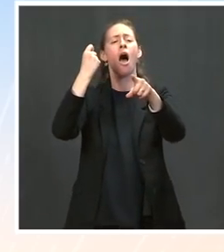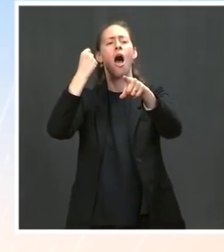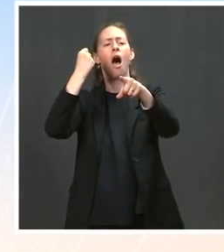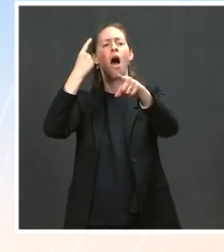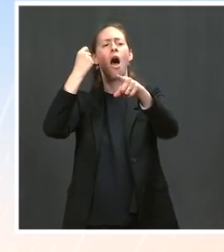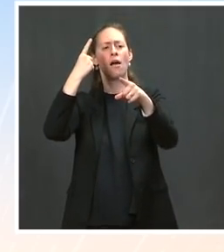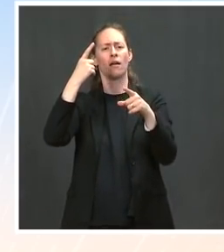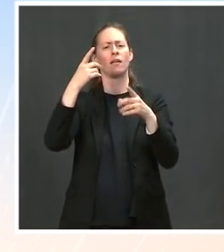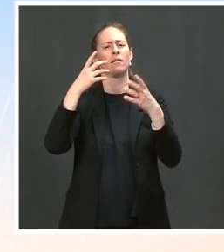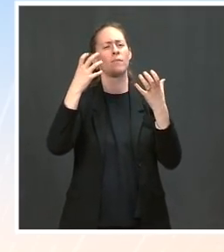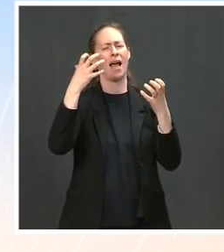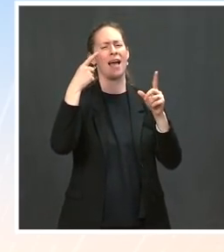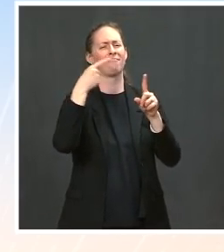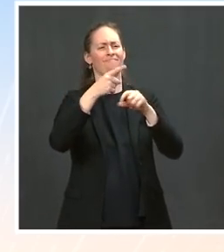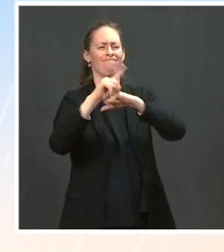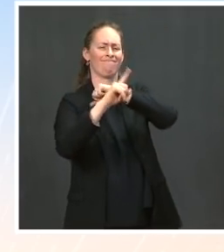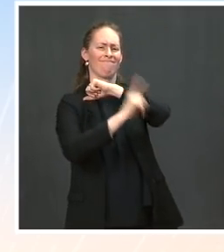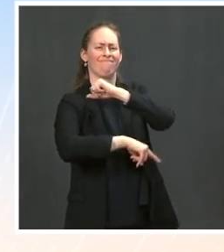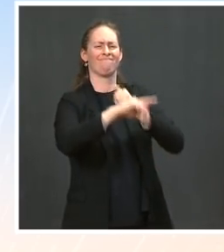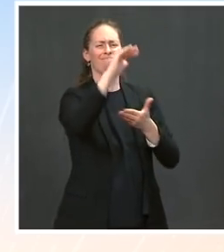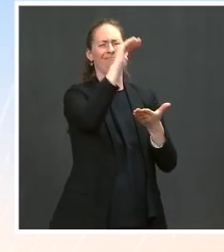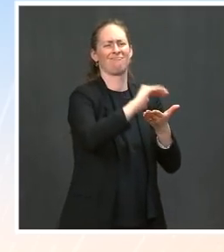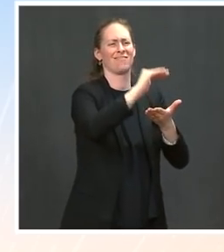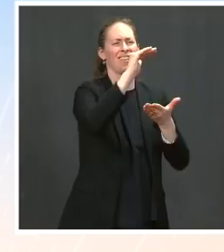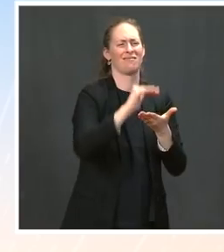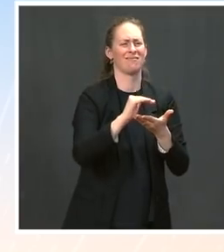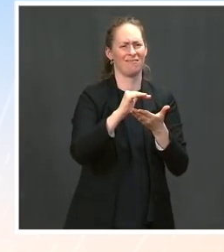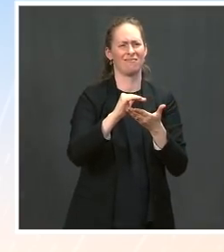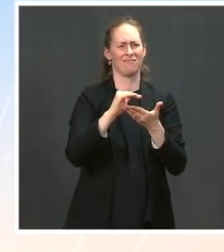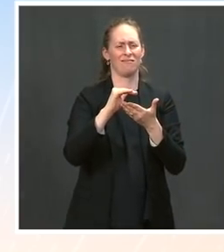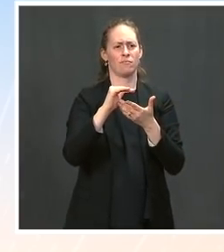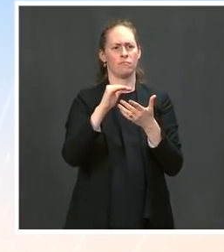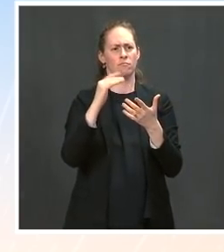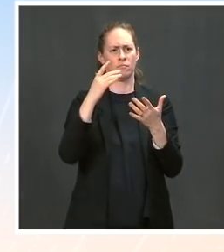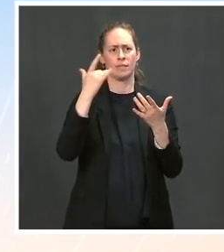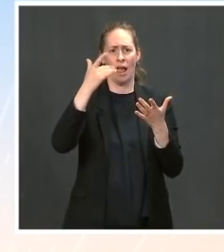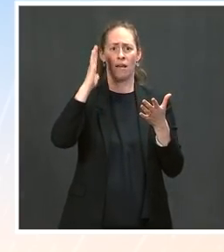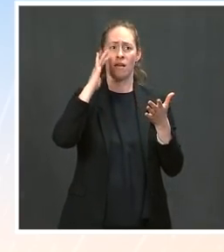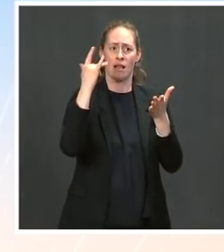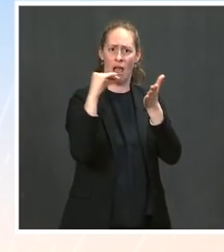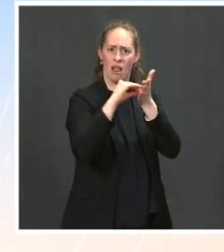and automatically expunging any prior criminal records. In terms of individual cases, I can't get ahead of those.